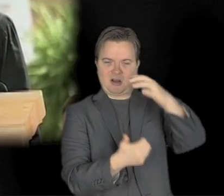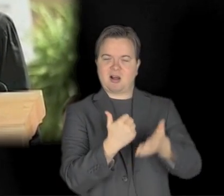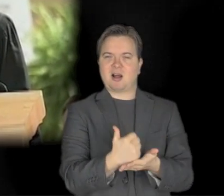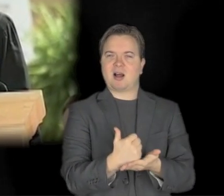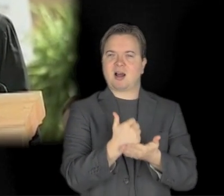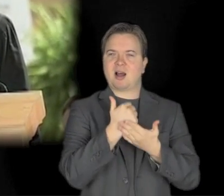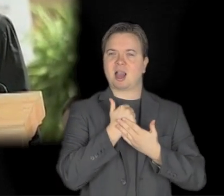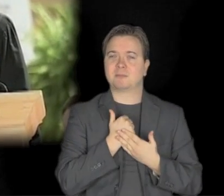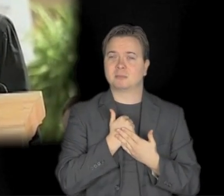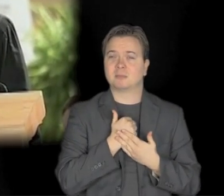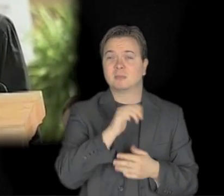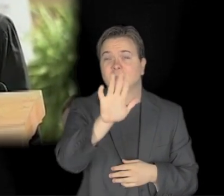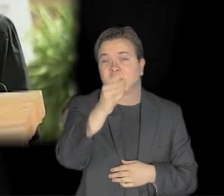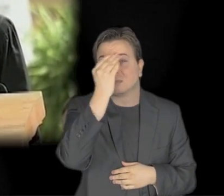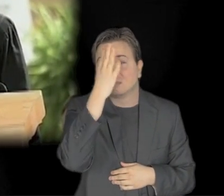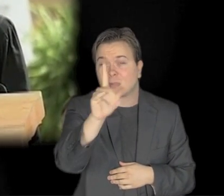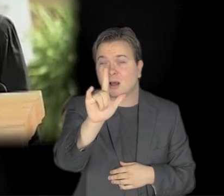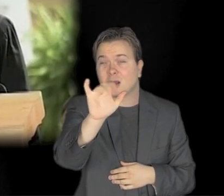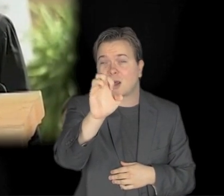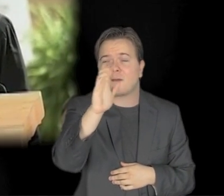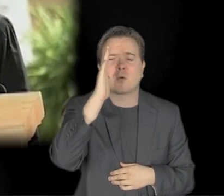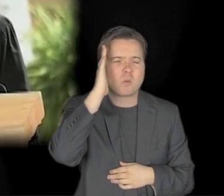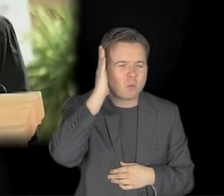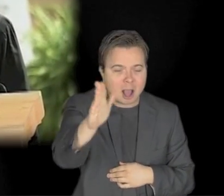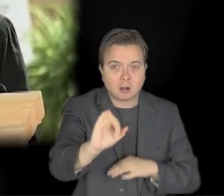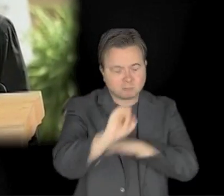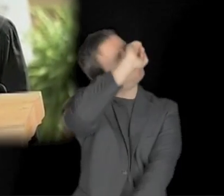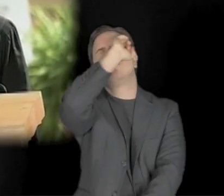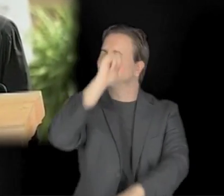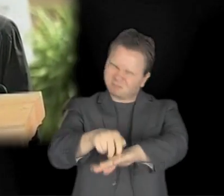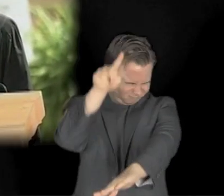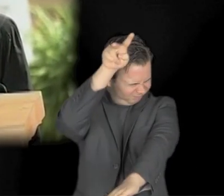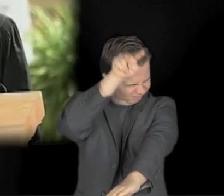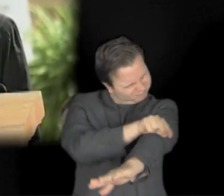Sometimes life hits you in the head with a brick. Don't lose faith.